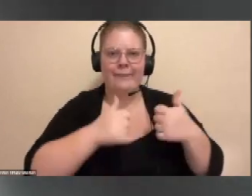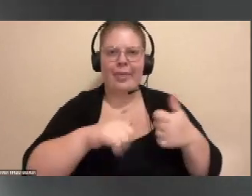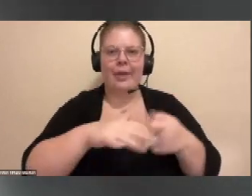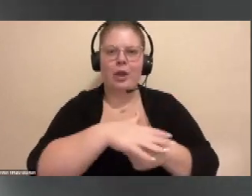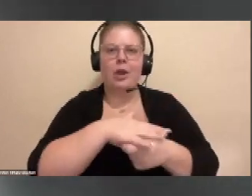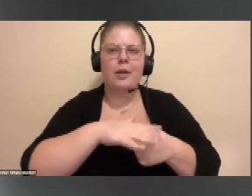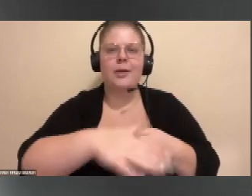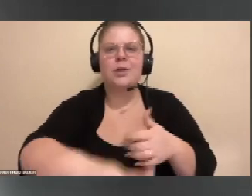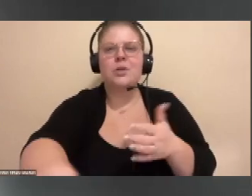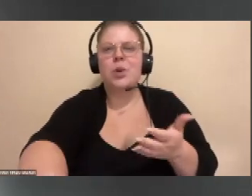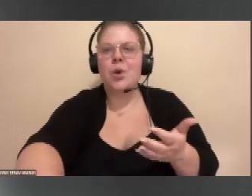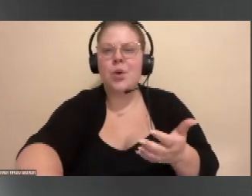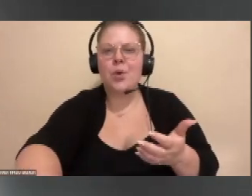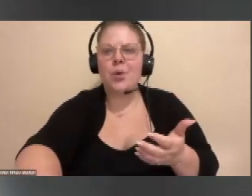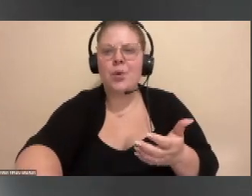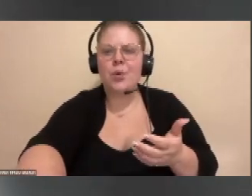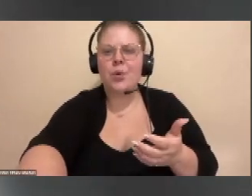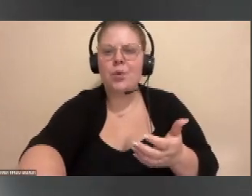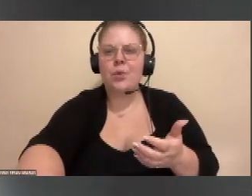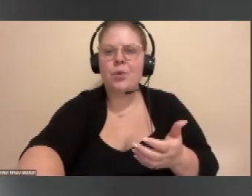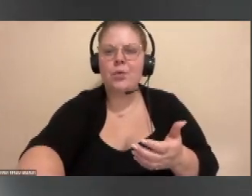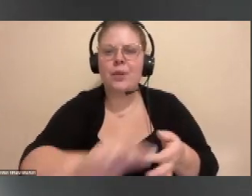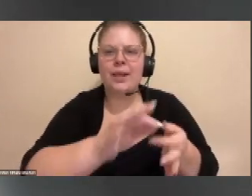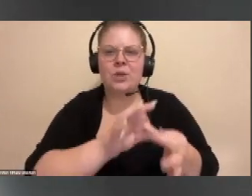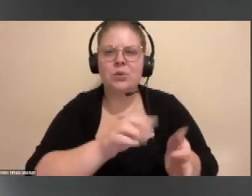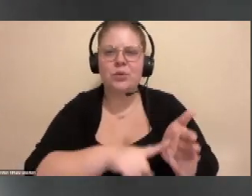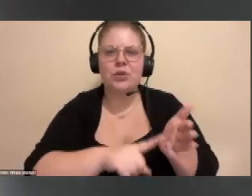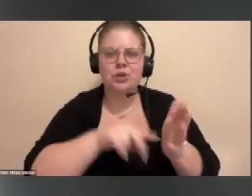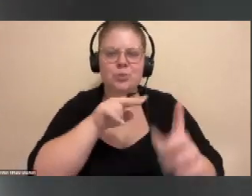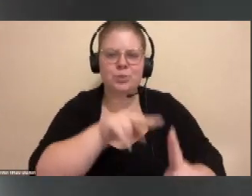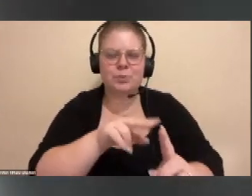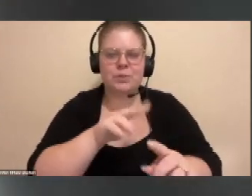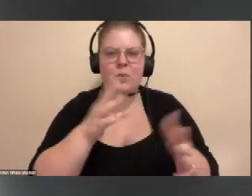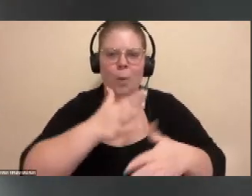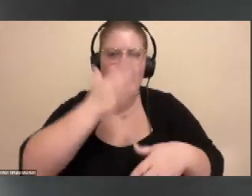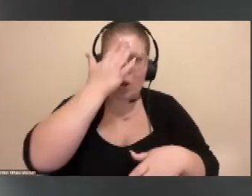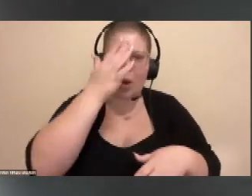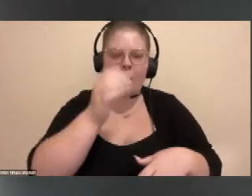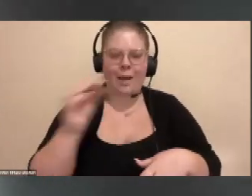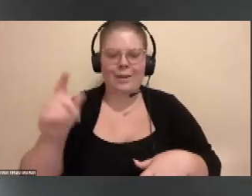from a research standpoint? And what do we need toknow